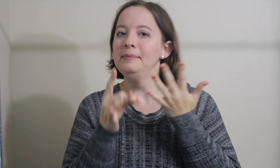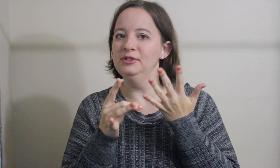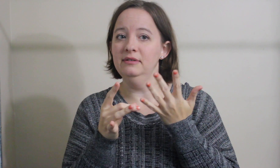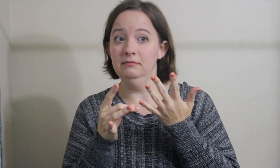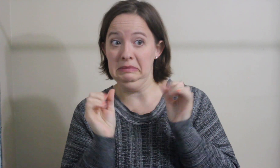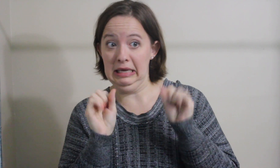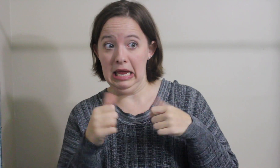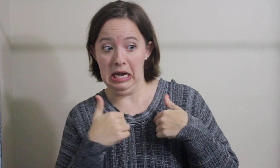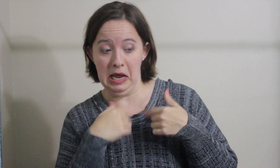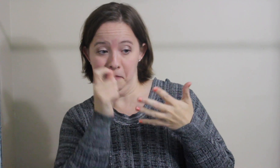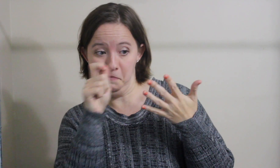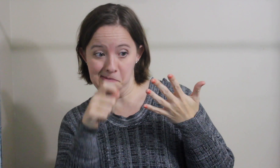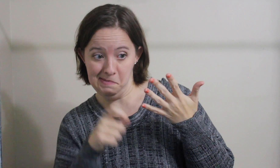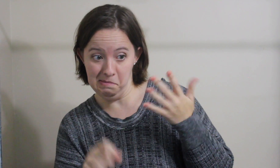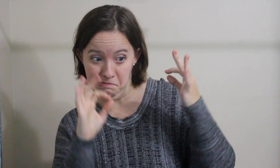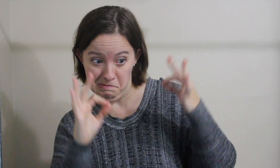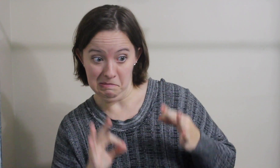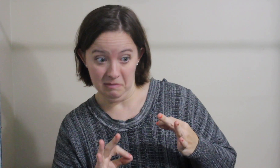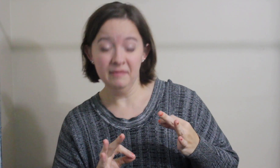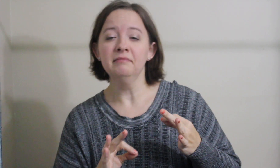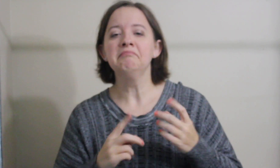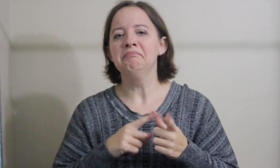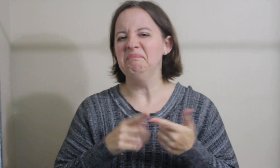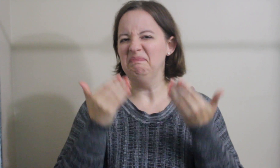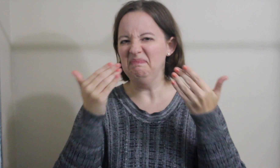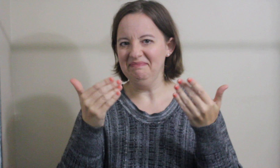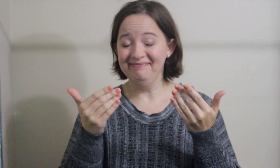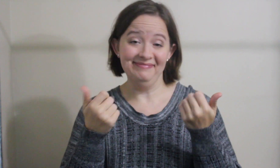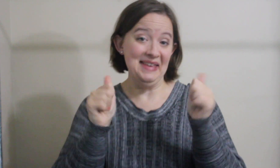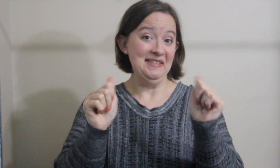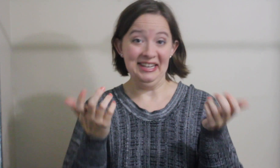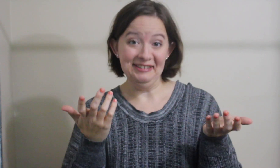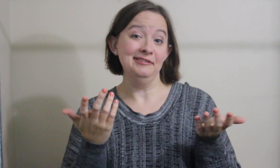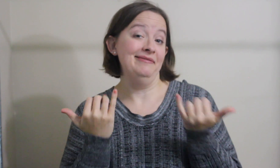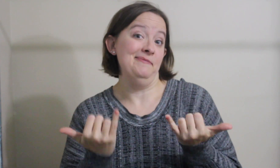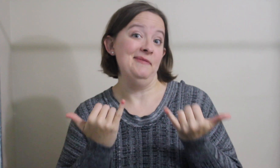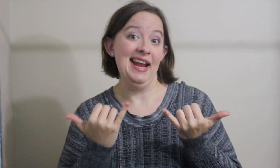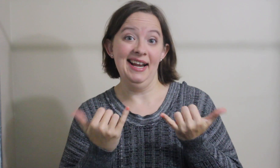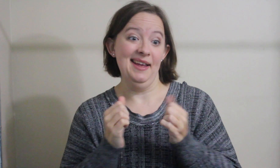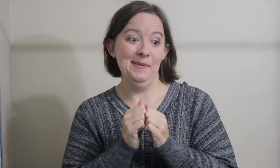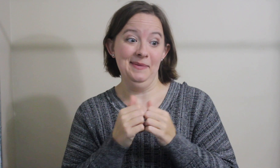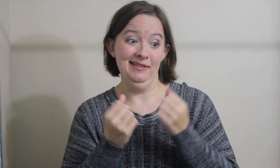think about these different things and your options. Am I able to do all of that? Does it bother me? If not, go ahead and try.